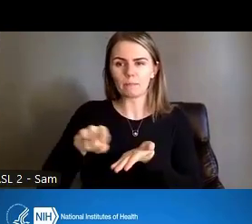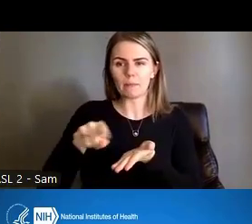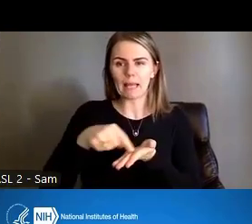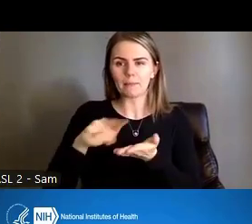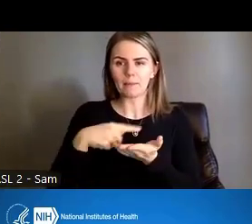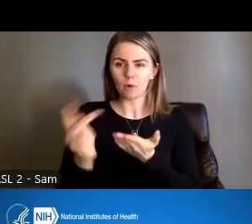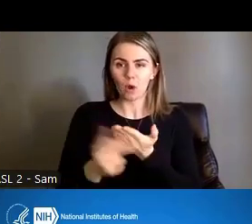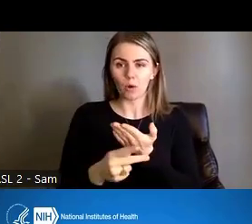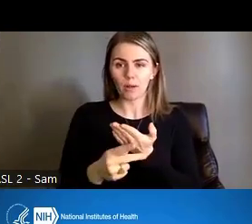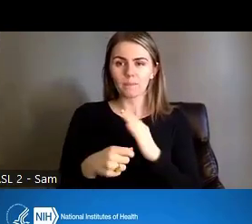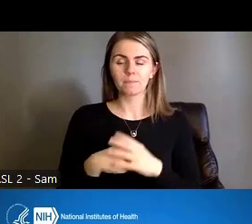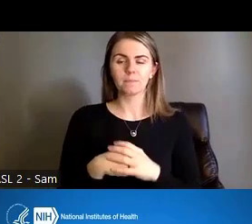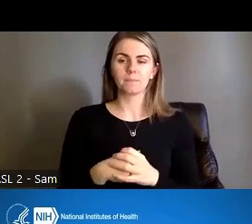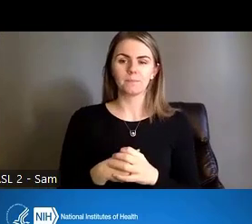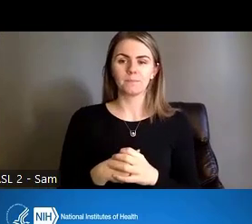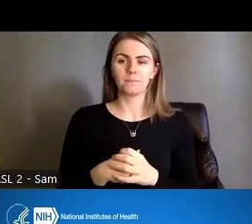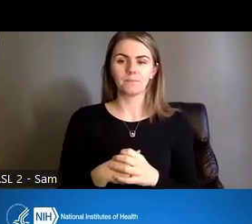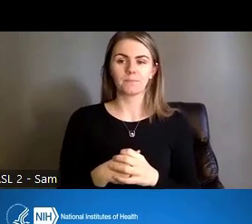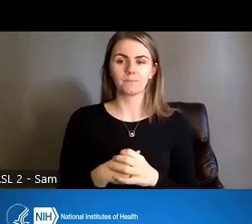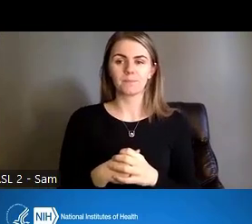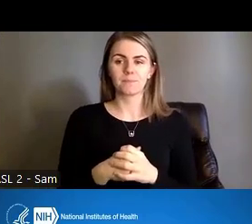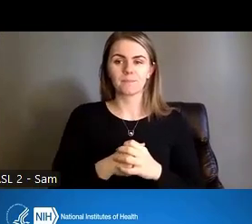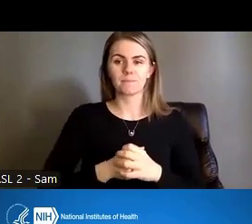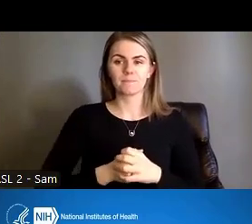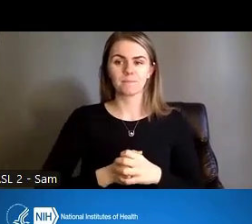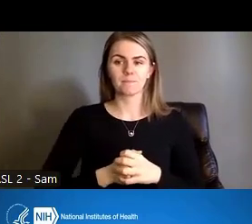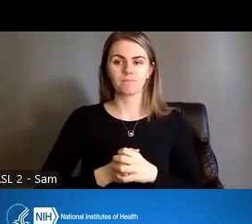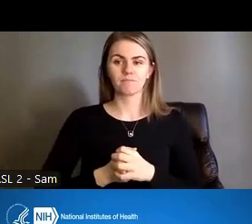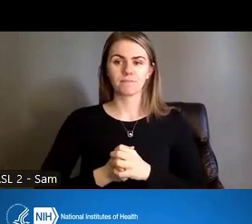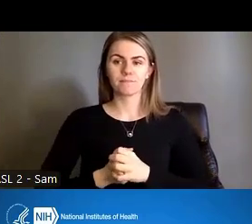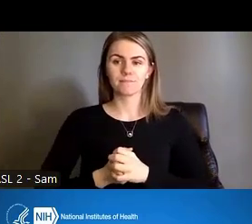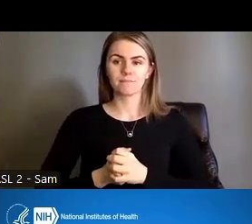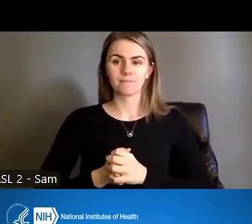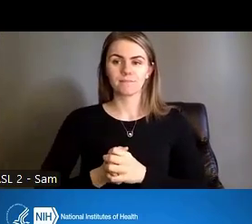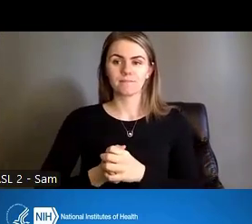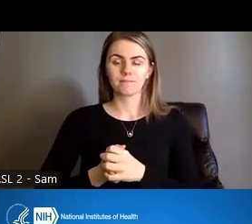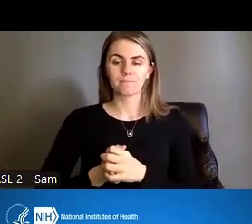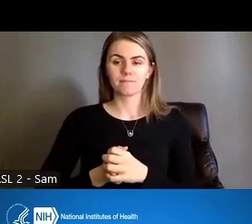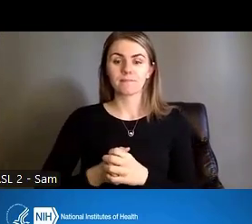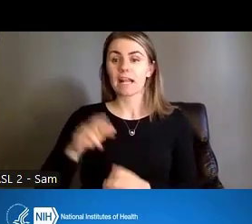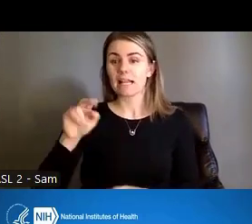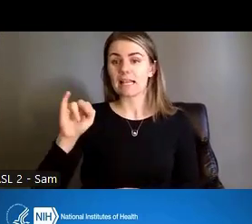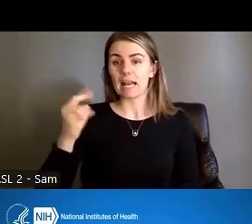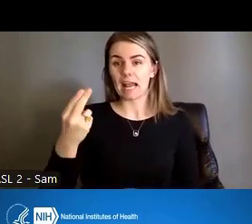So this program you sign, basically, a commitment with NIH